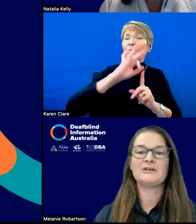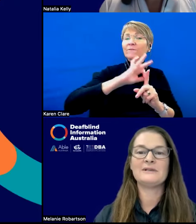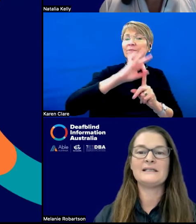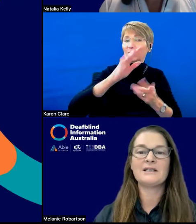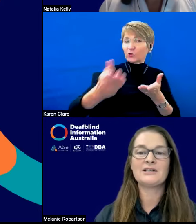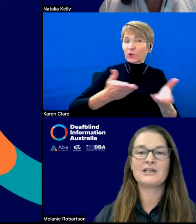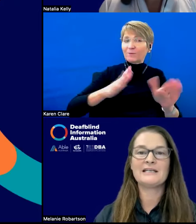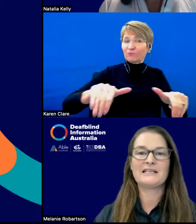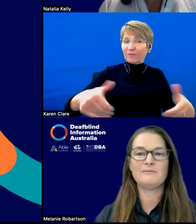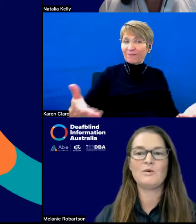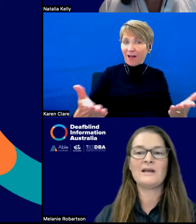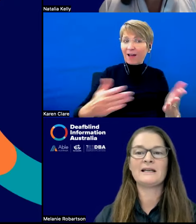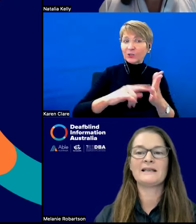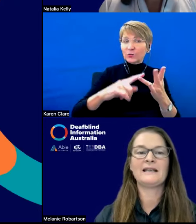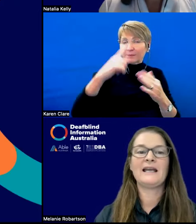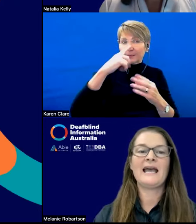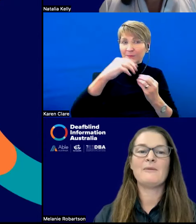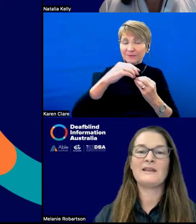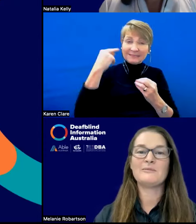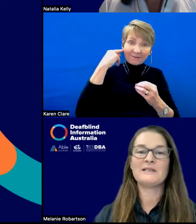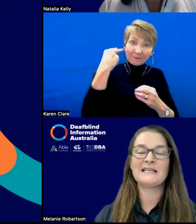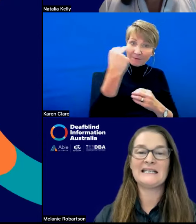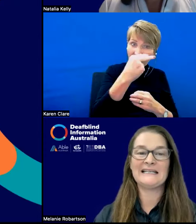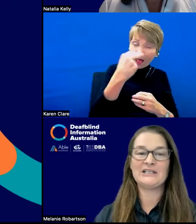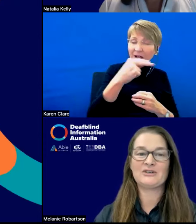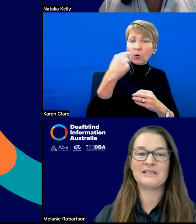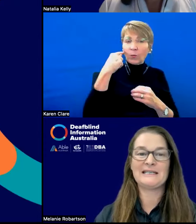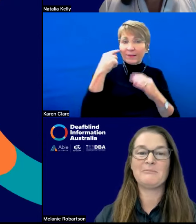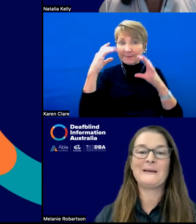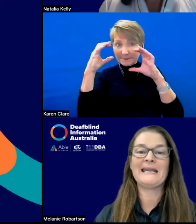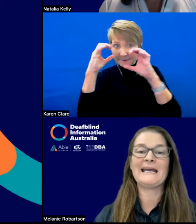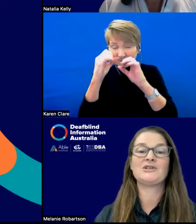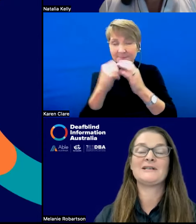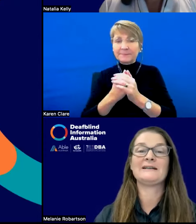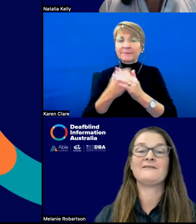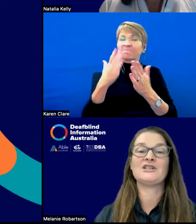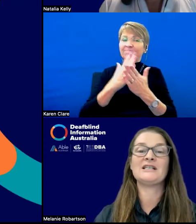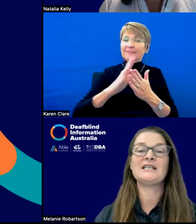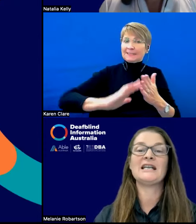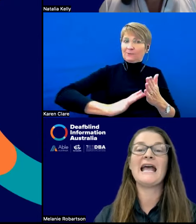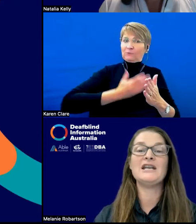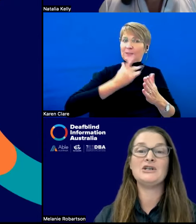through research and teamwork and with a particular interest in paediatric vision and